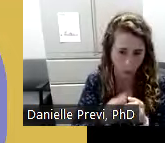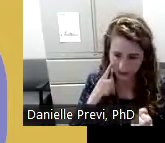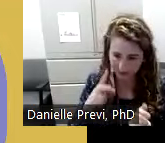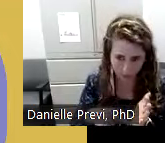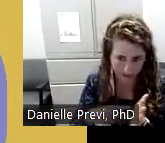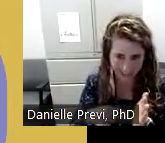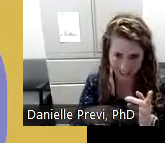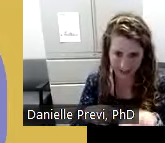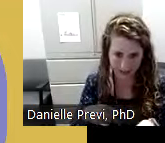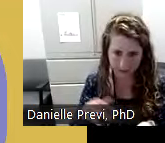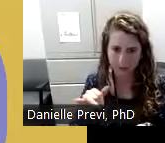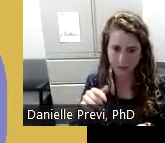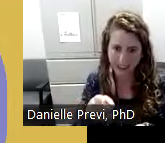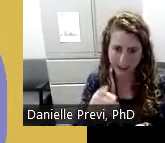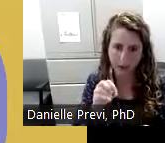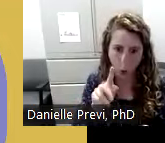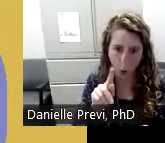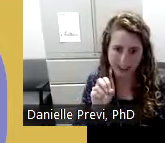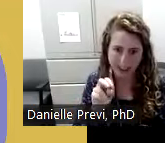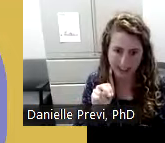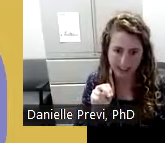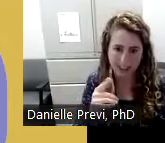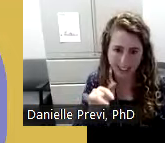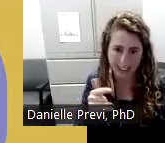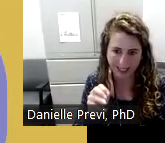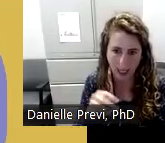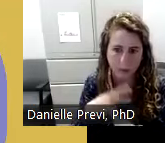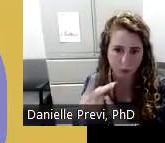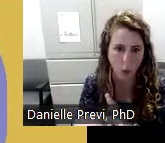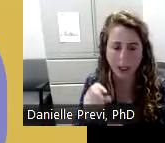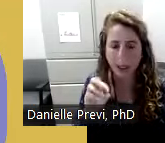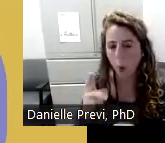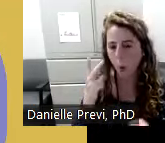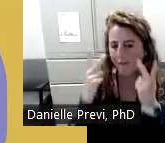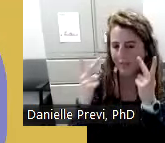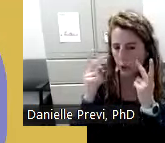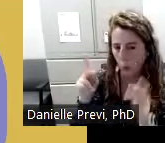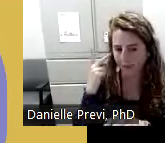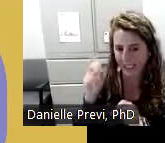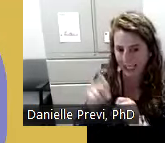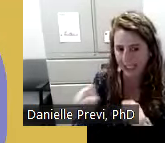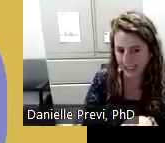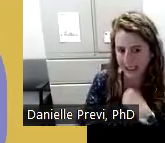works with multiple students). Support for literacy, the Orton Gillingham project,